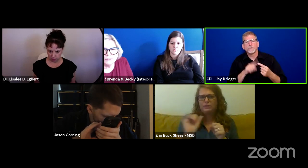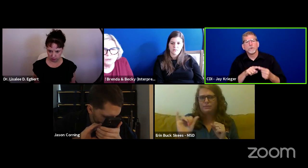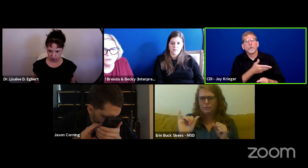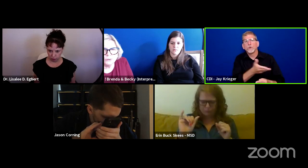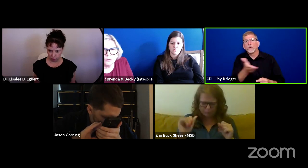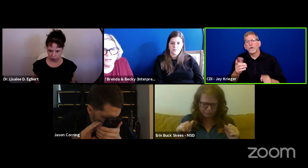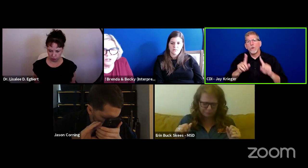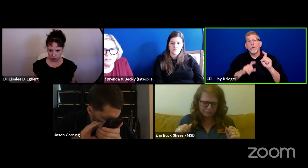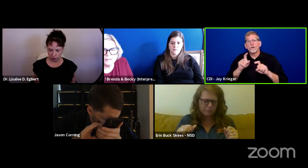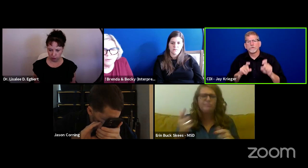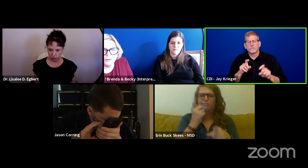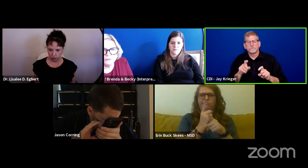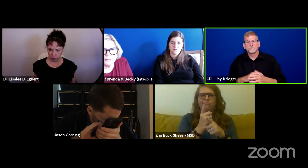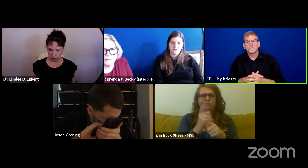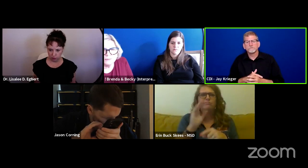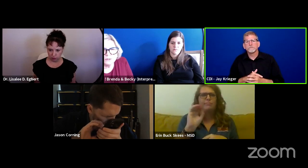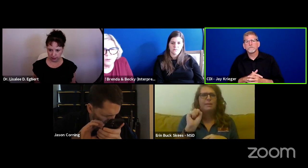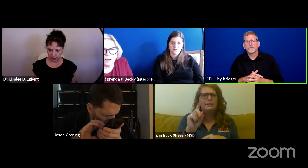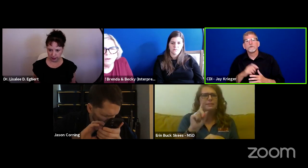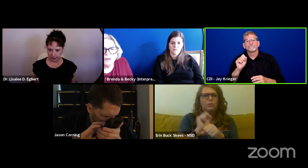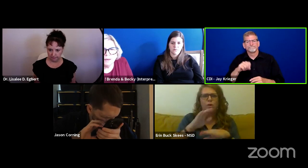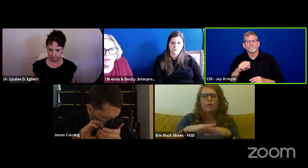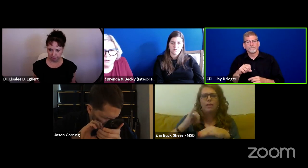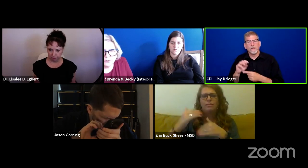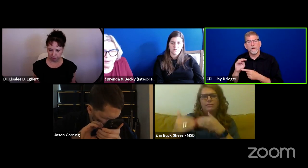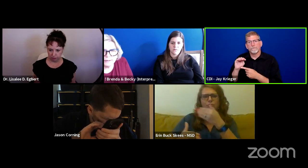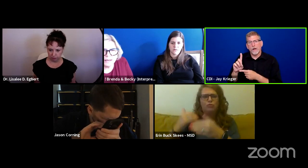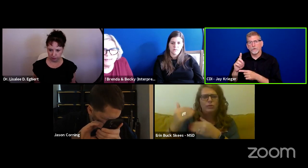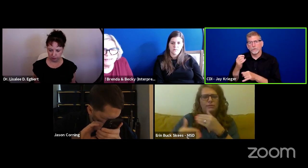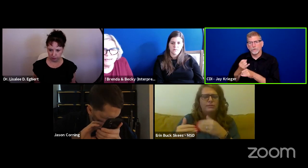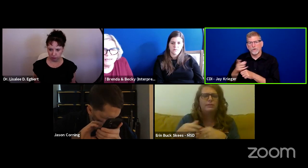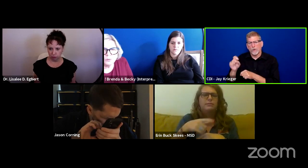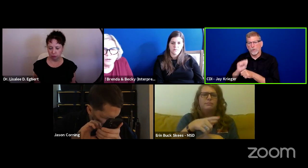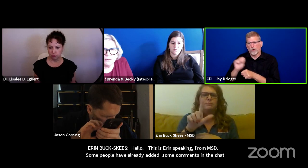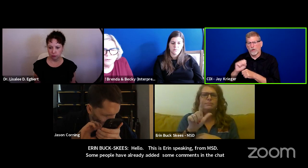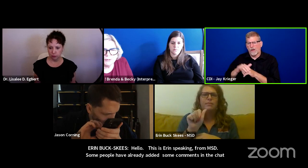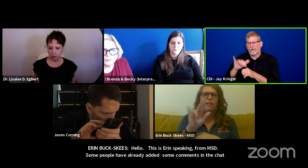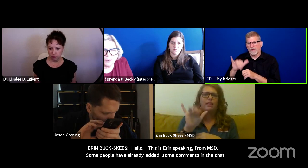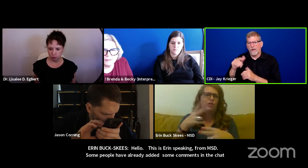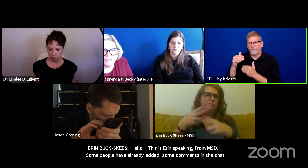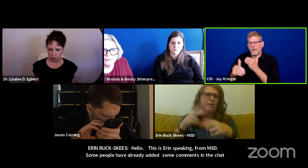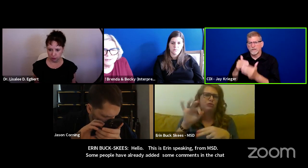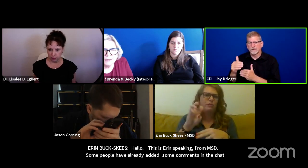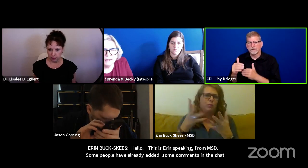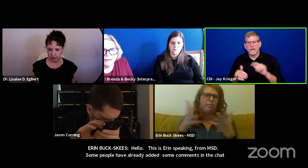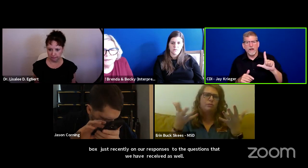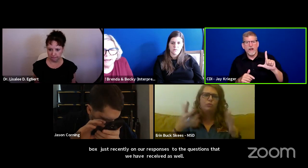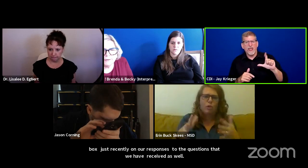to the questions that we have received as well. You're correct, MSD is working on this process.